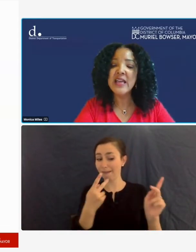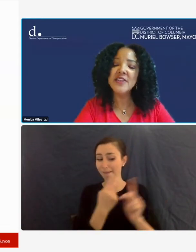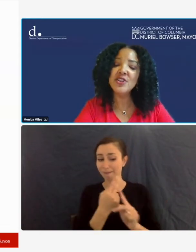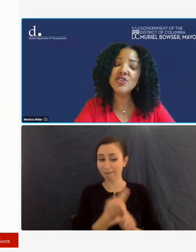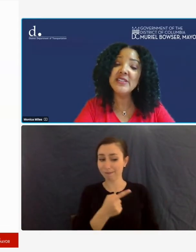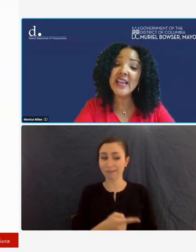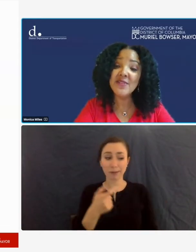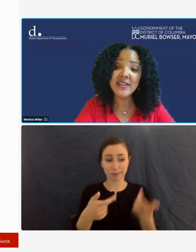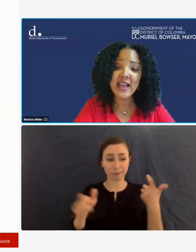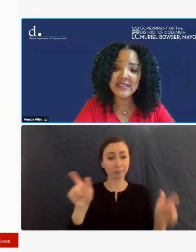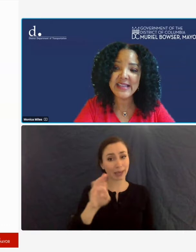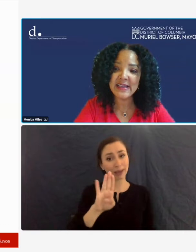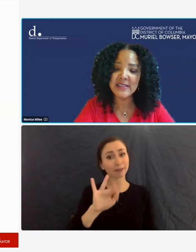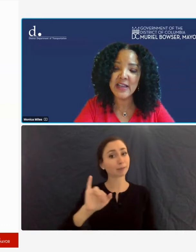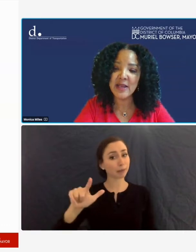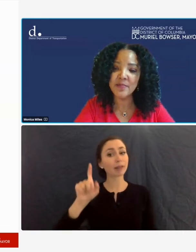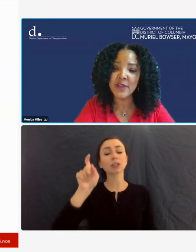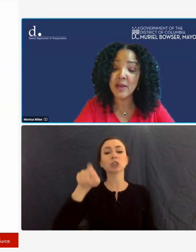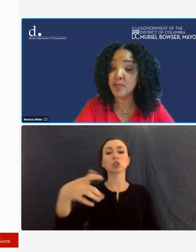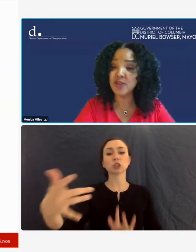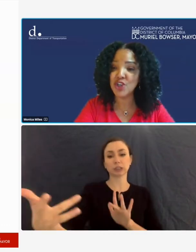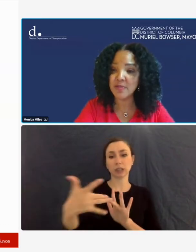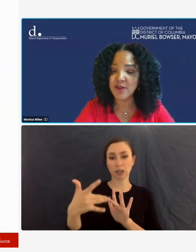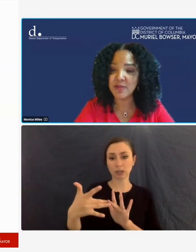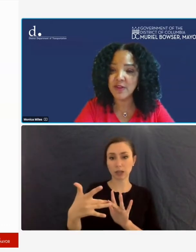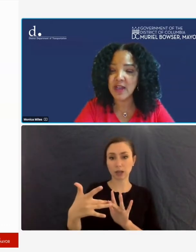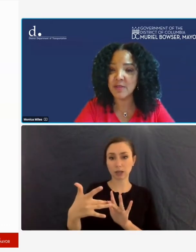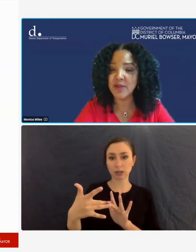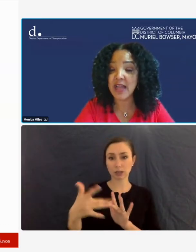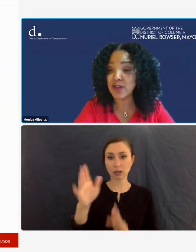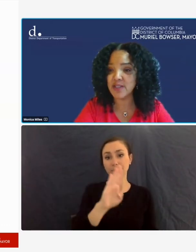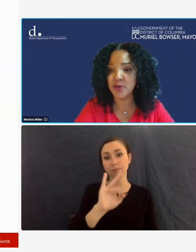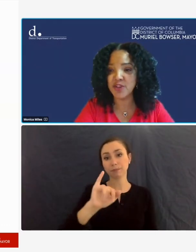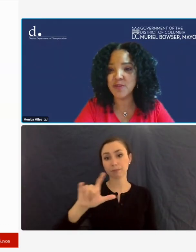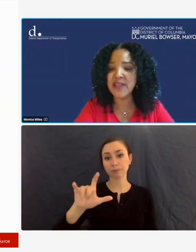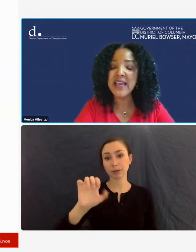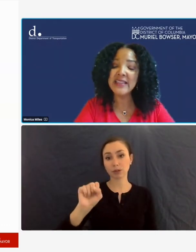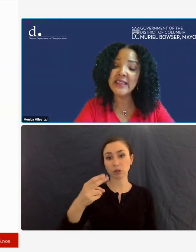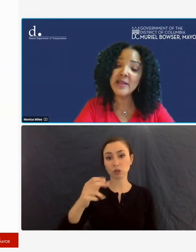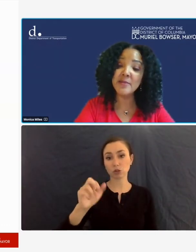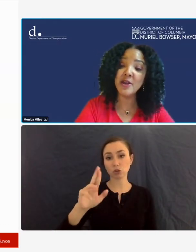you should definitely contact um bill sharp from contracts and procurement and let him know that